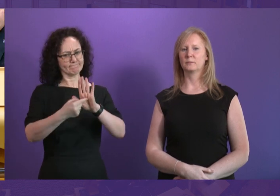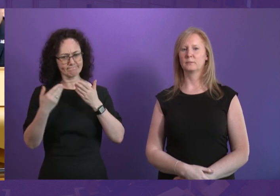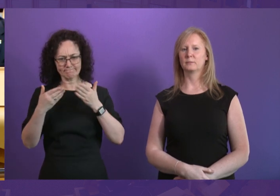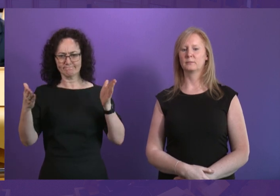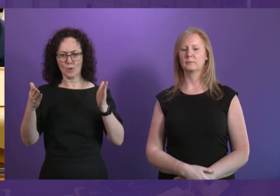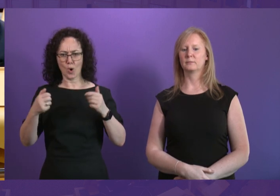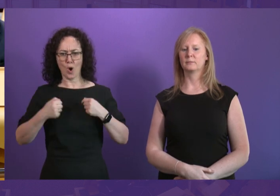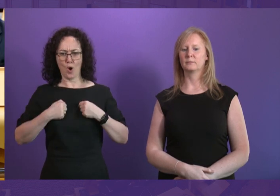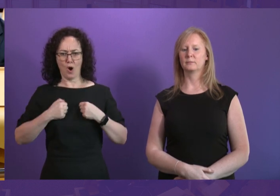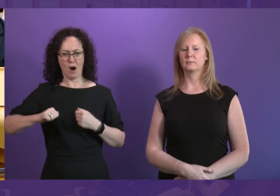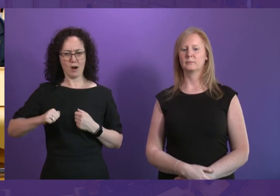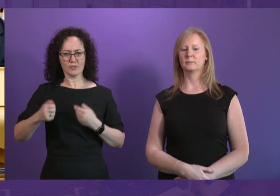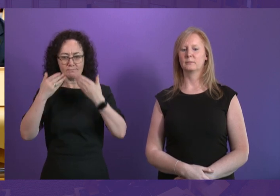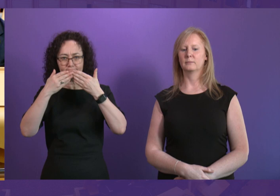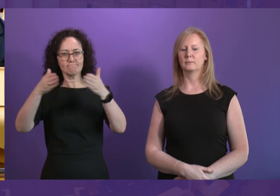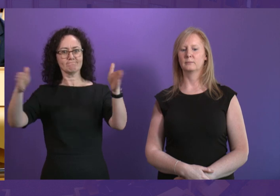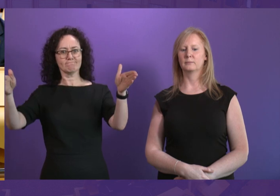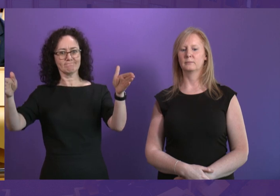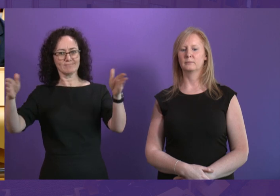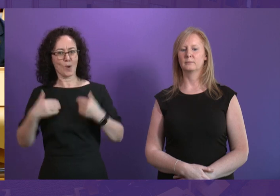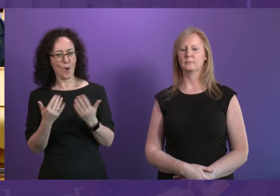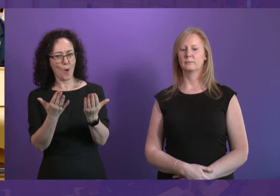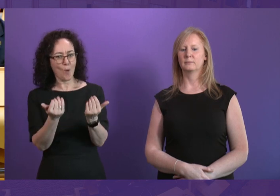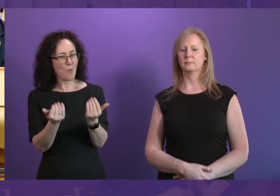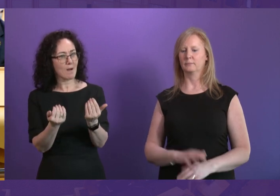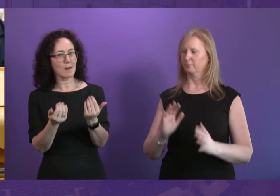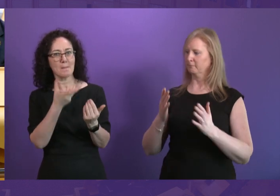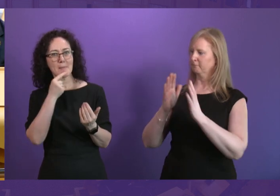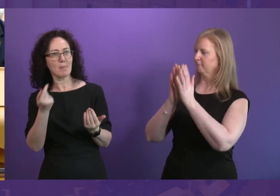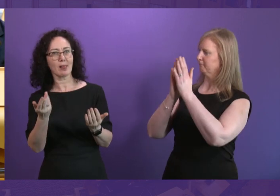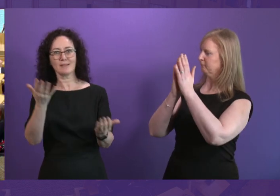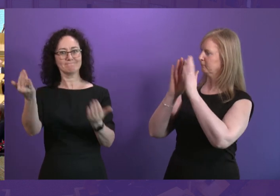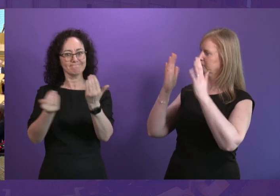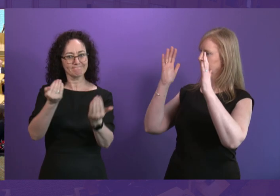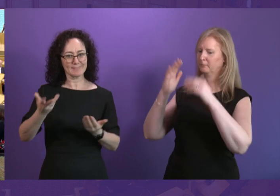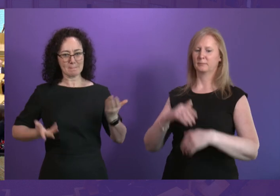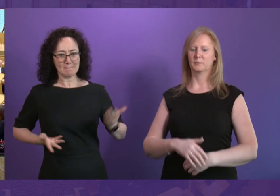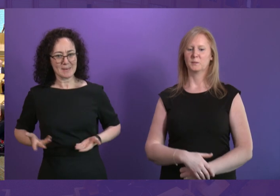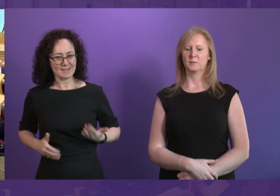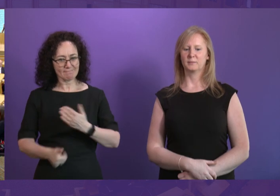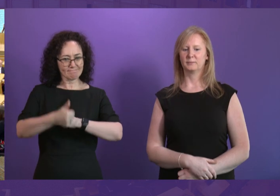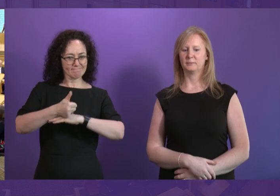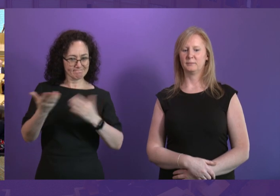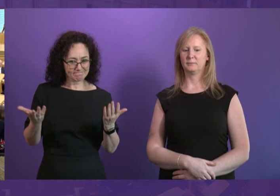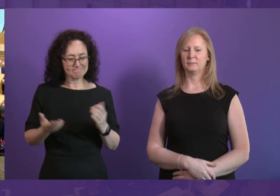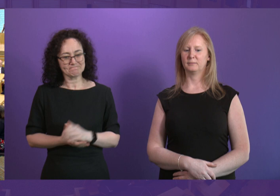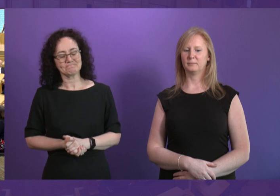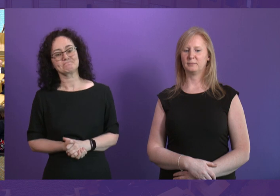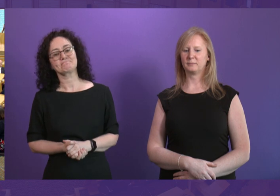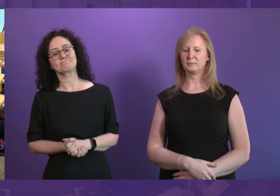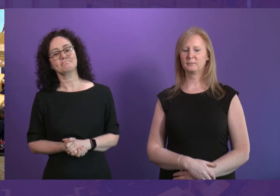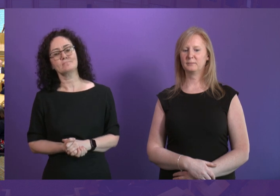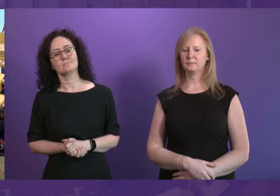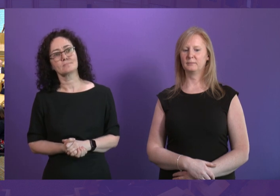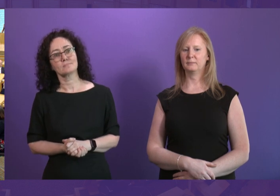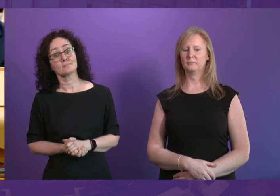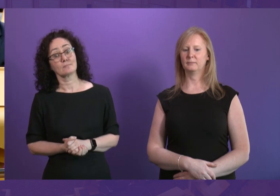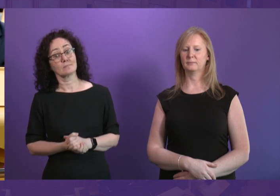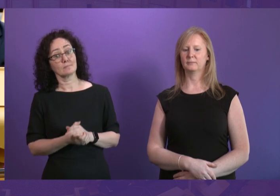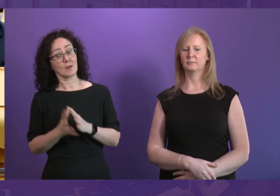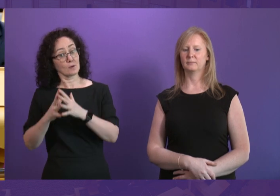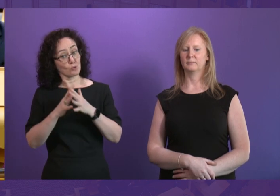we are open for business. I visited the US, Canada and France, which are markets that